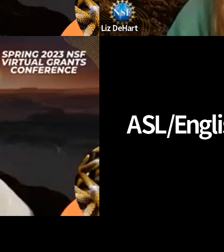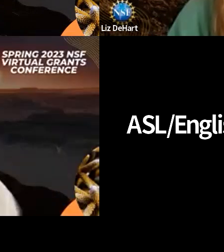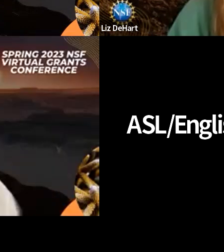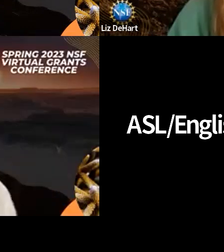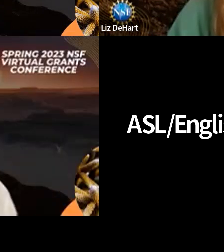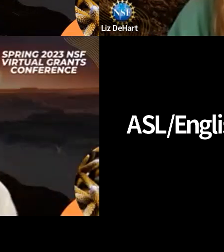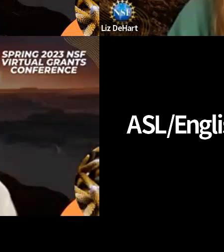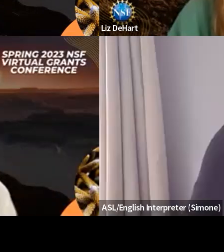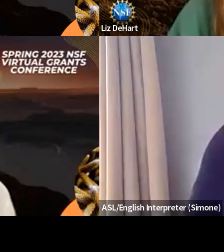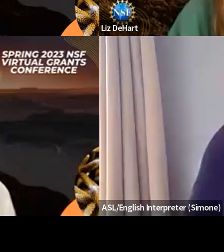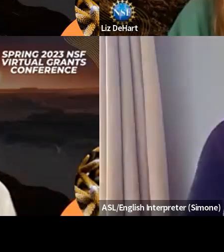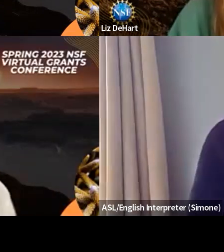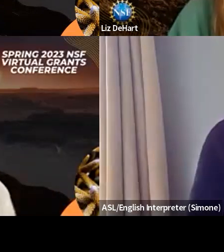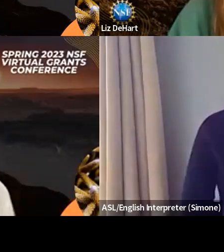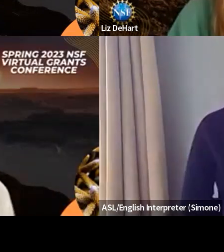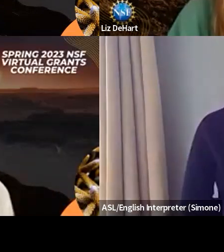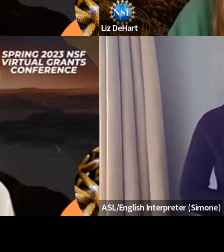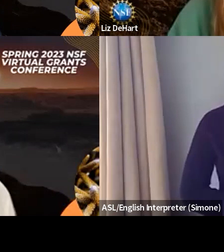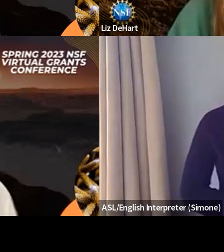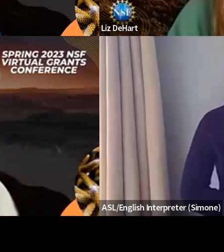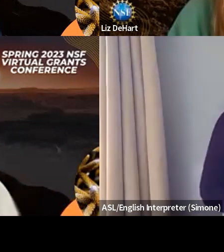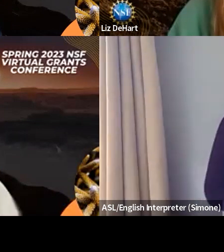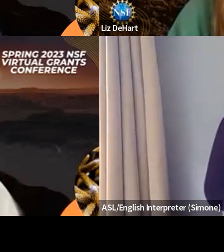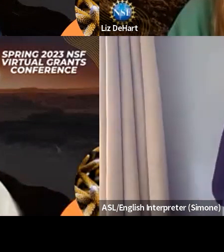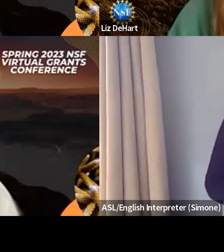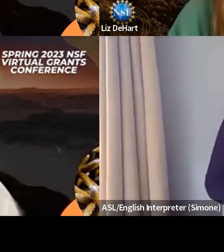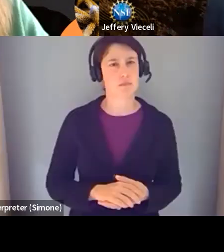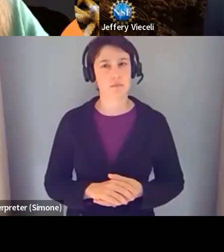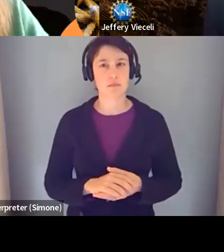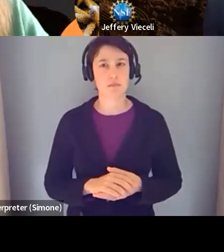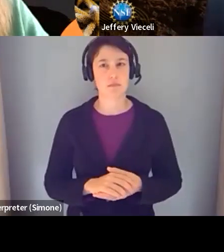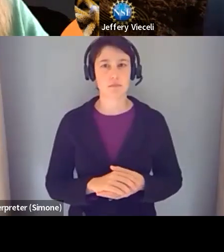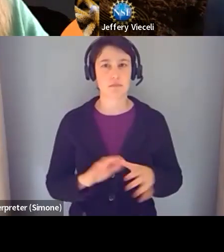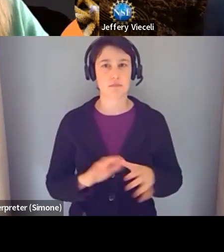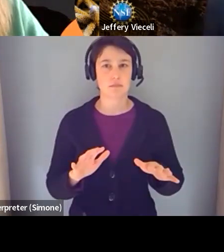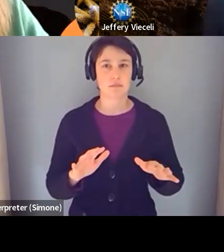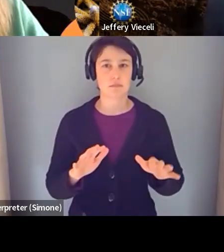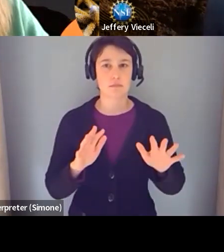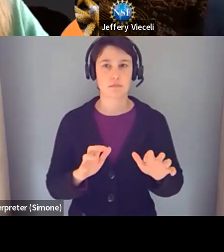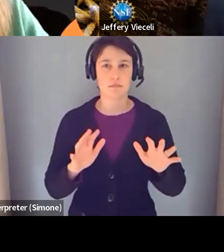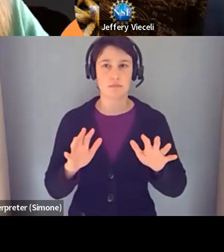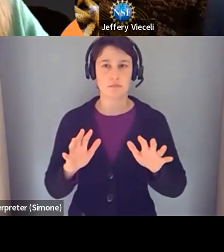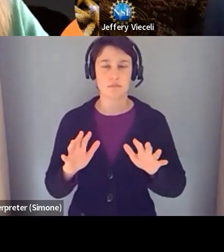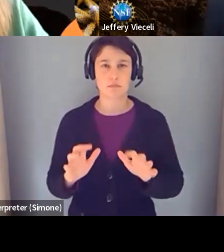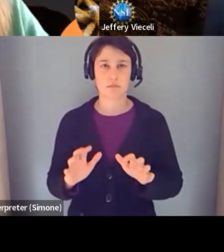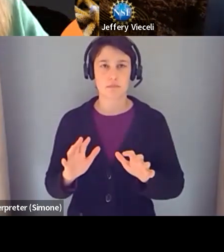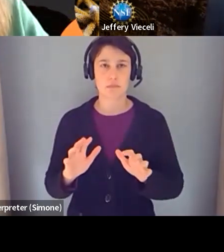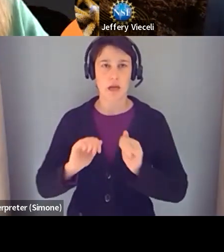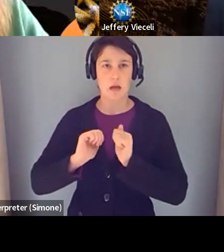how would the sponsored research office go about getting that report submitted?